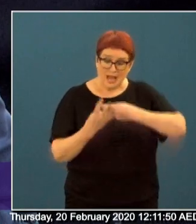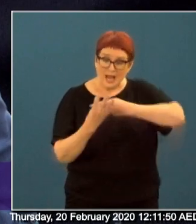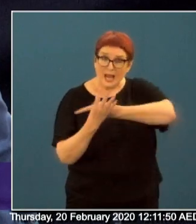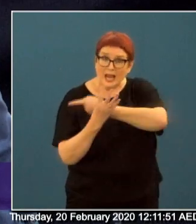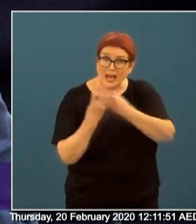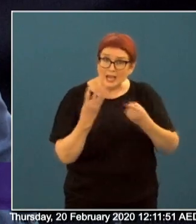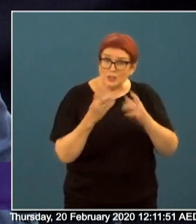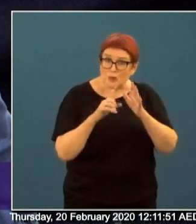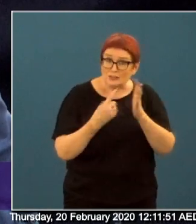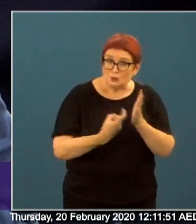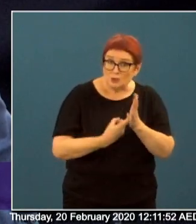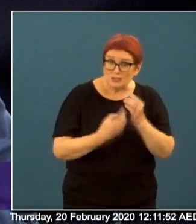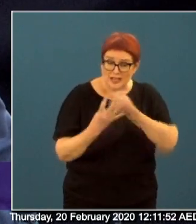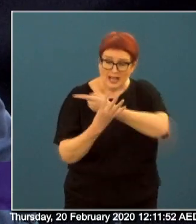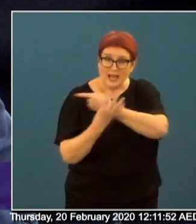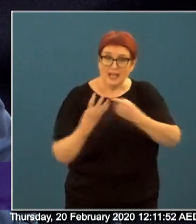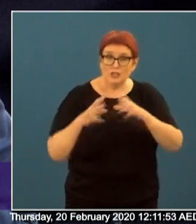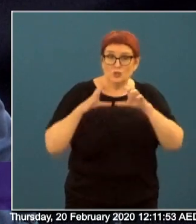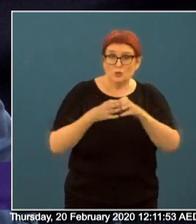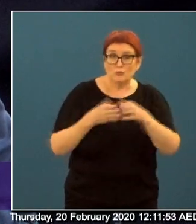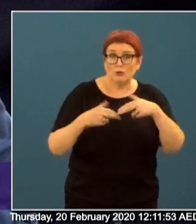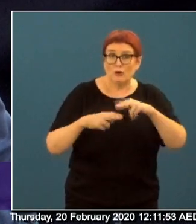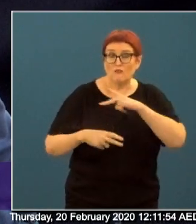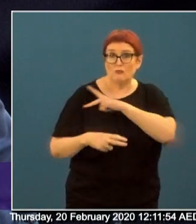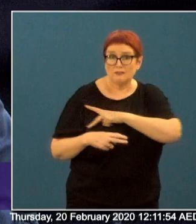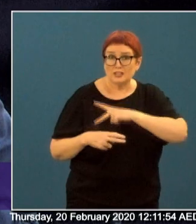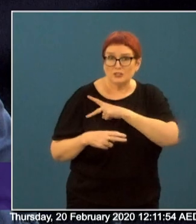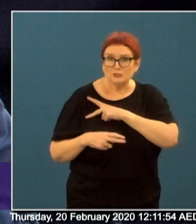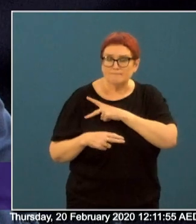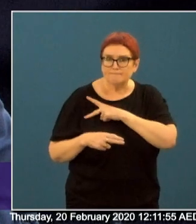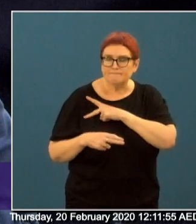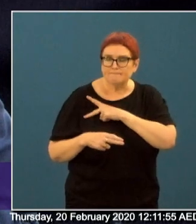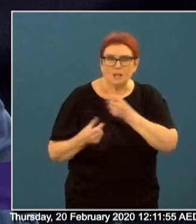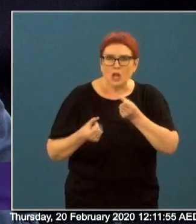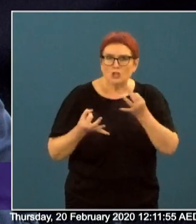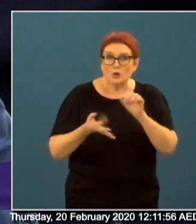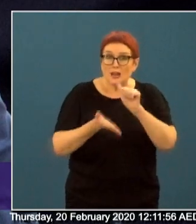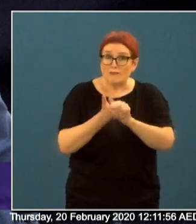a knowledge and the right skills and approaches to serve those needs and